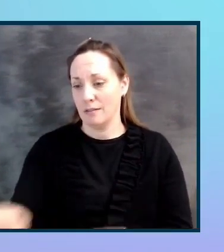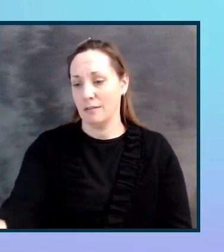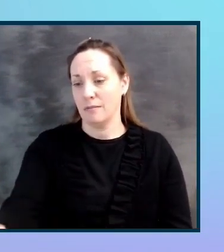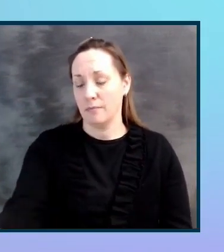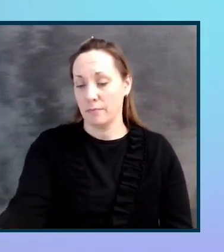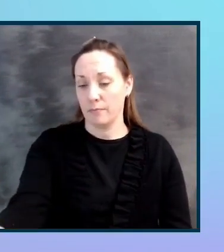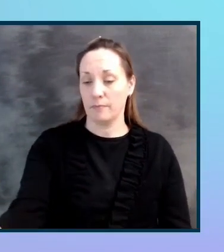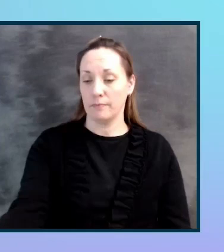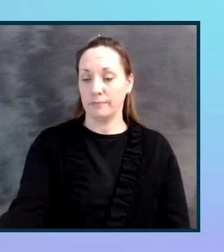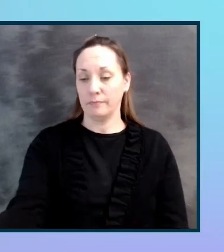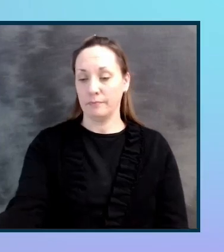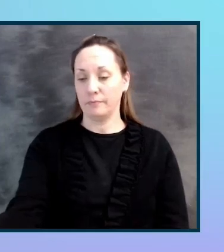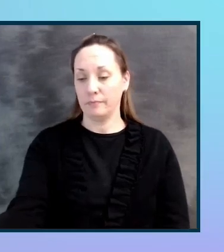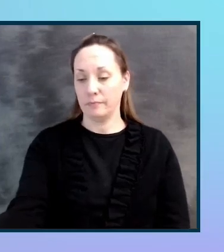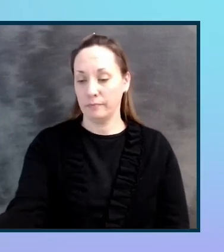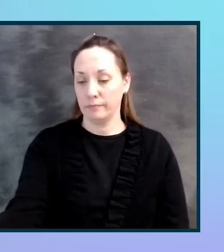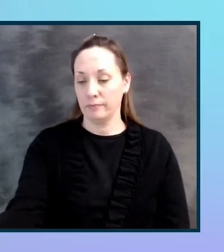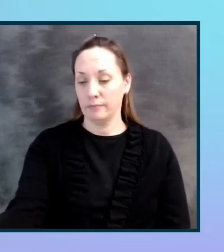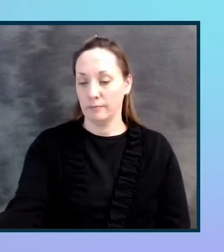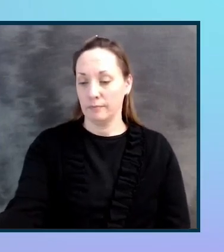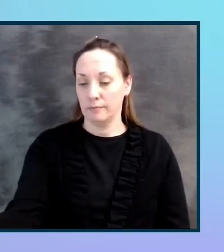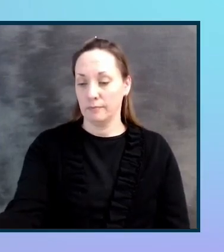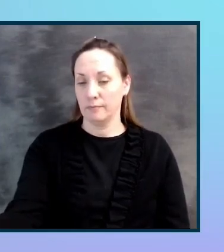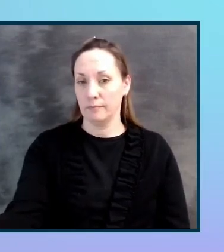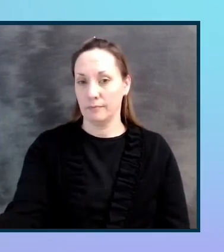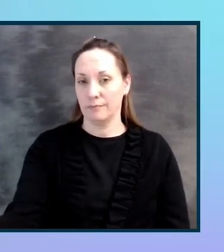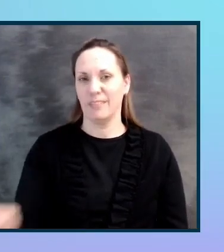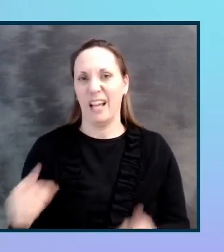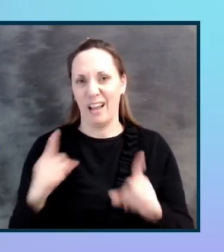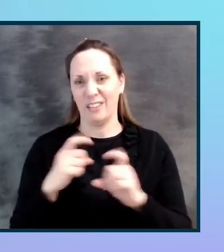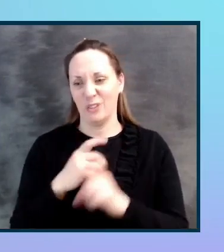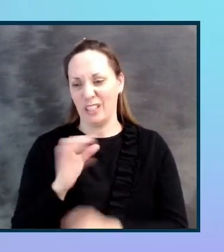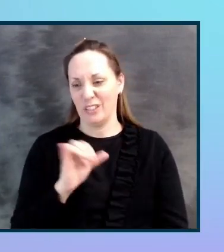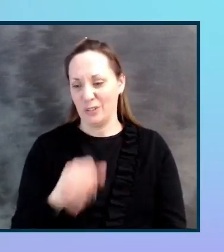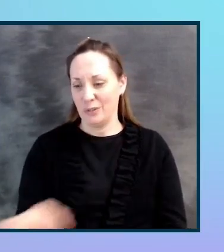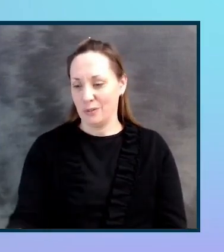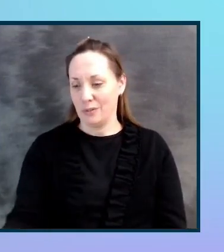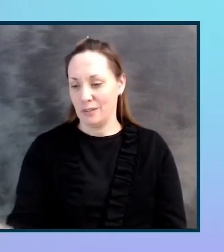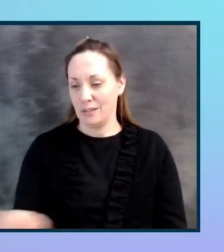Great answer, yeah, tricky space too. What is this thing? So I forget who did the talk about the turducken,